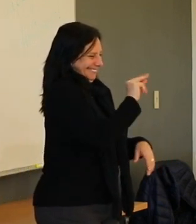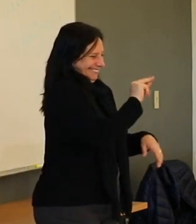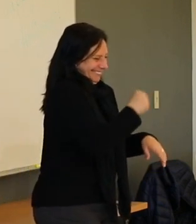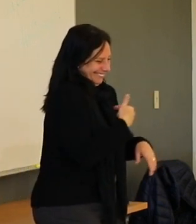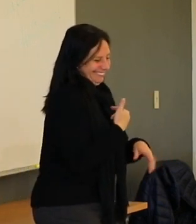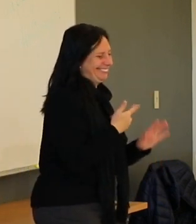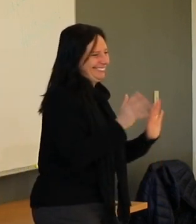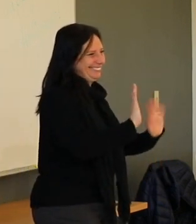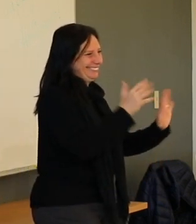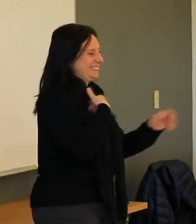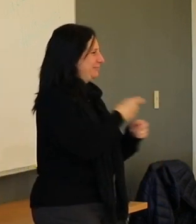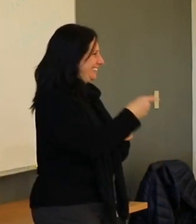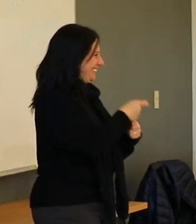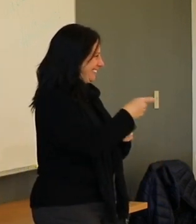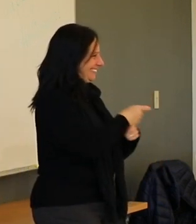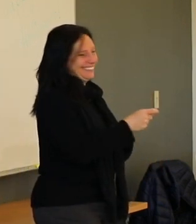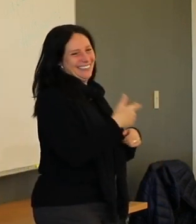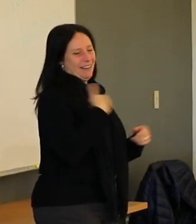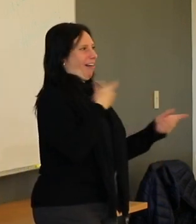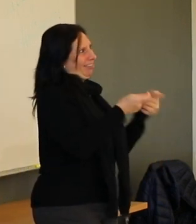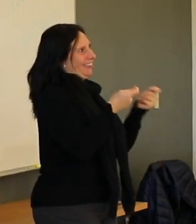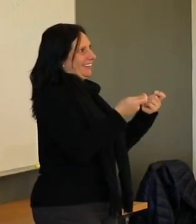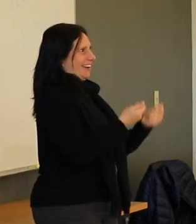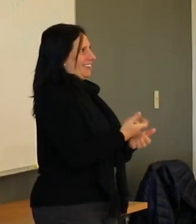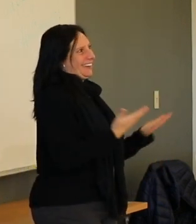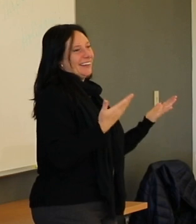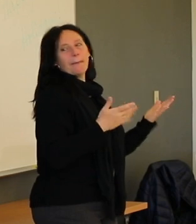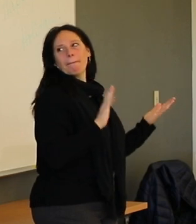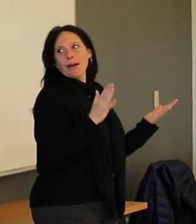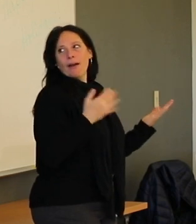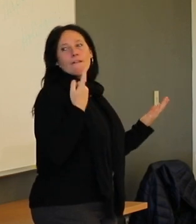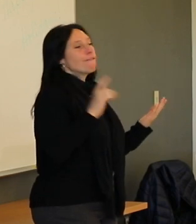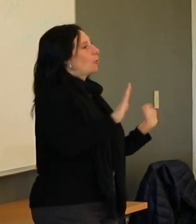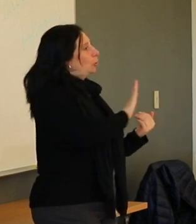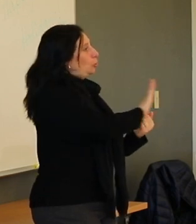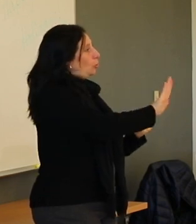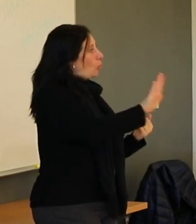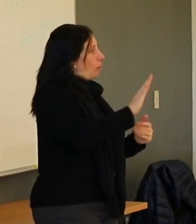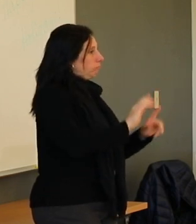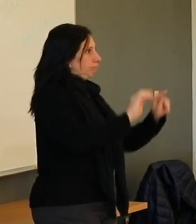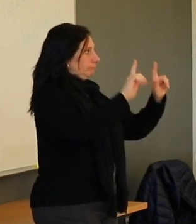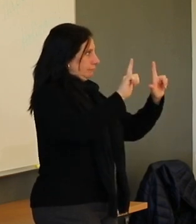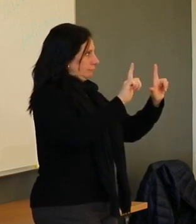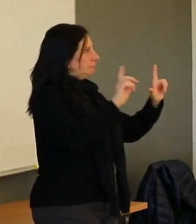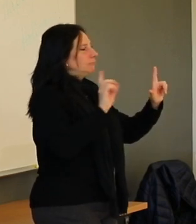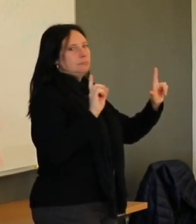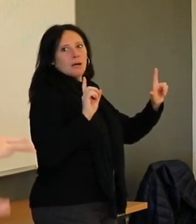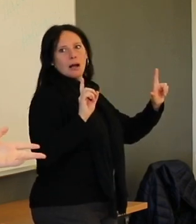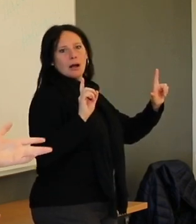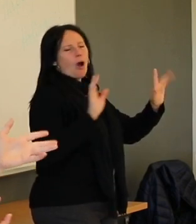But you should whenever you guys log in. And by the way, it's it's, single sign on.